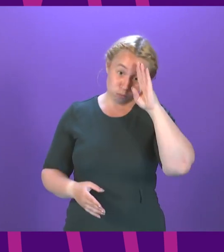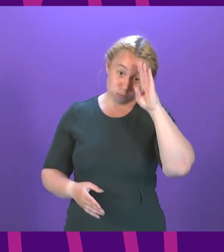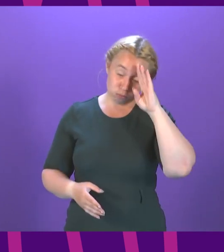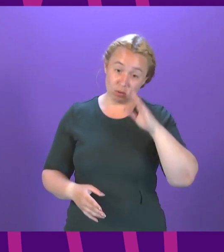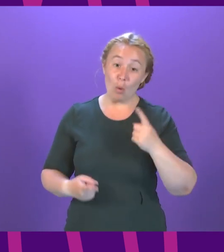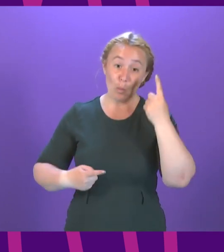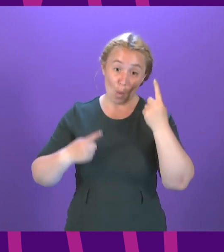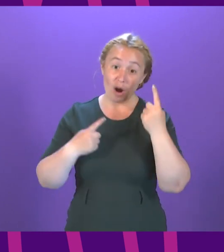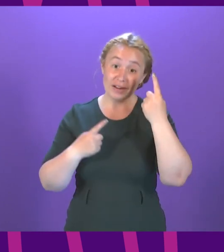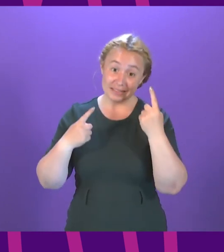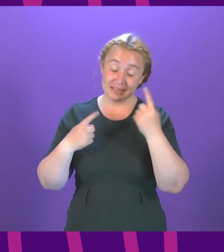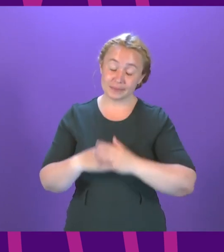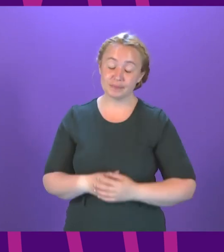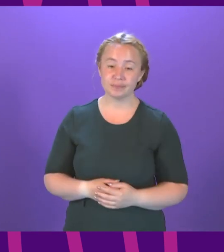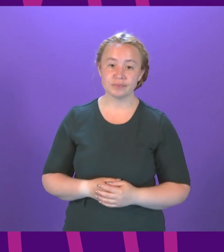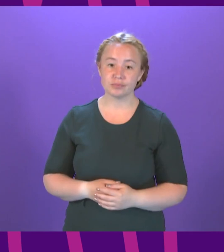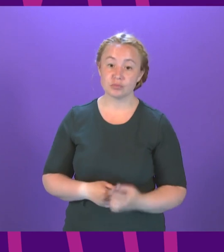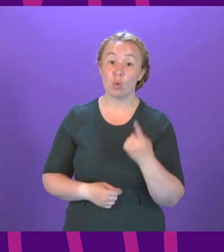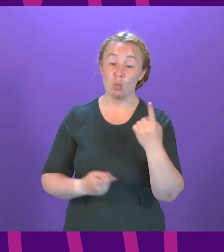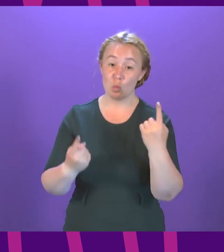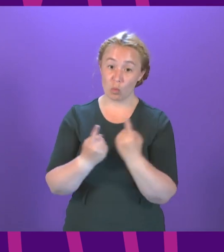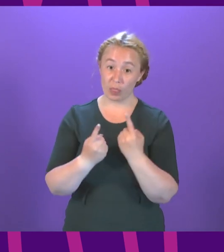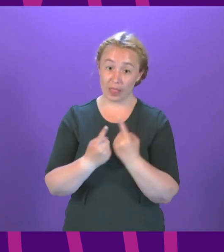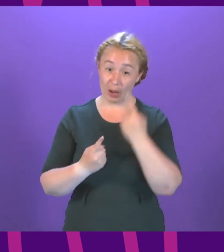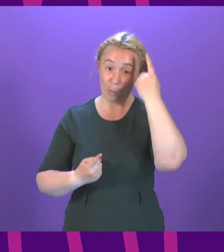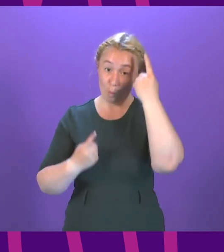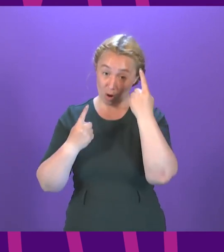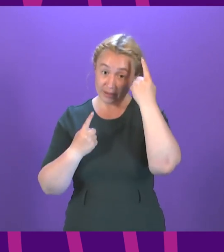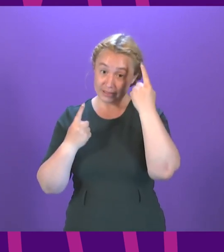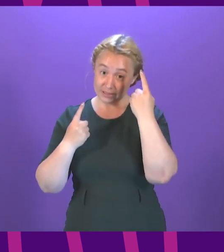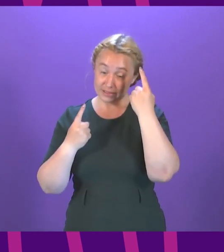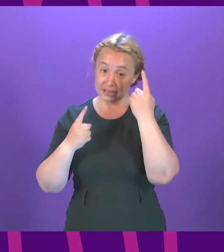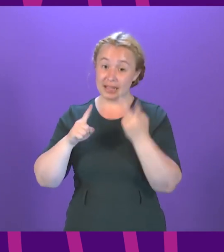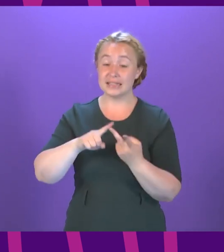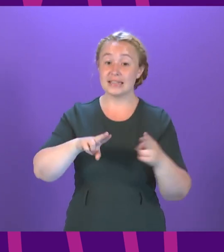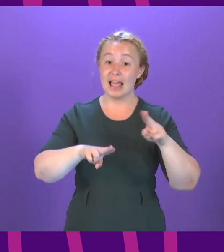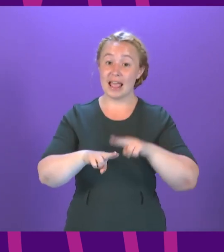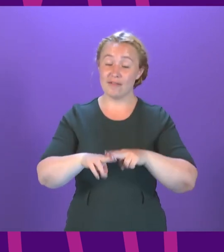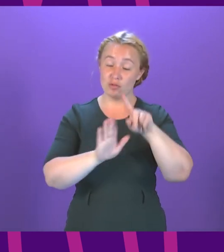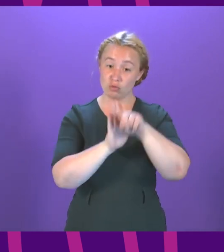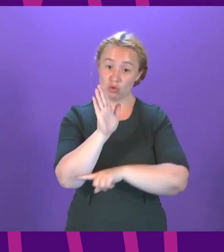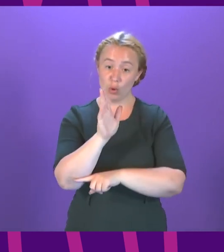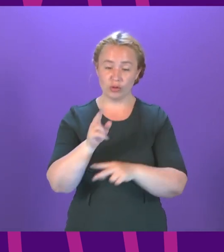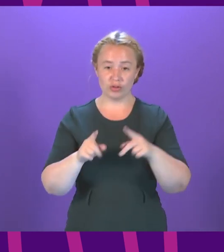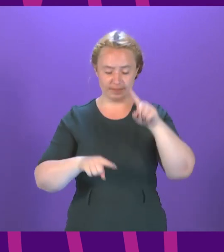One—although not the only—concern about a divergence between the levels of restrictions